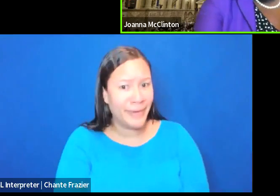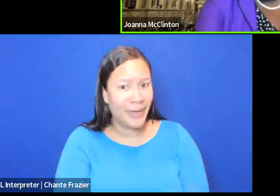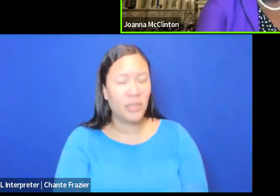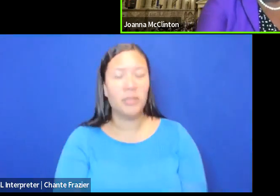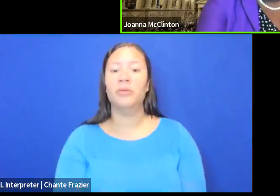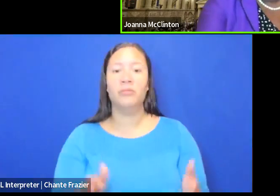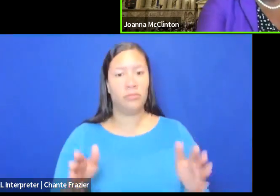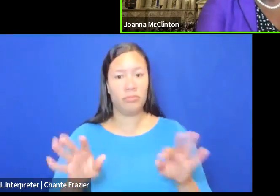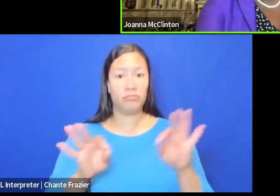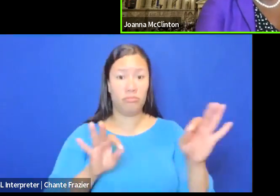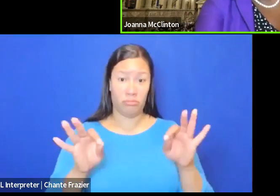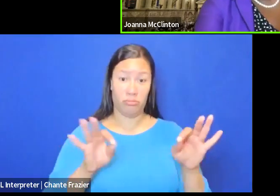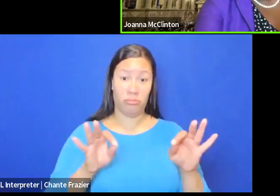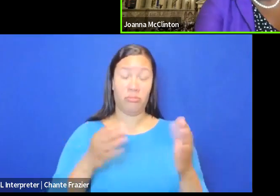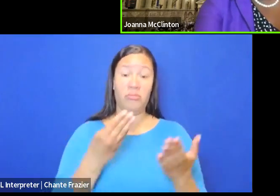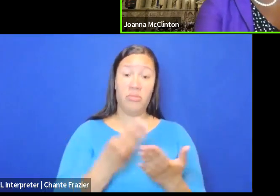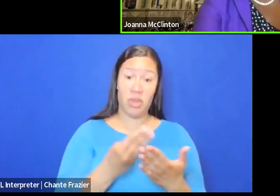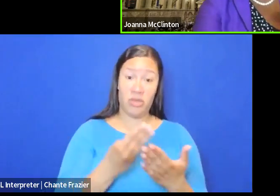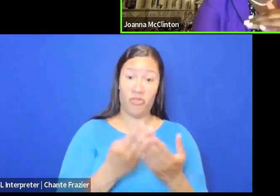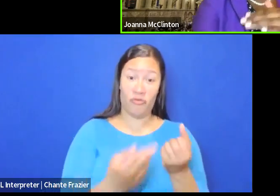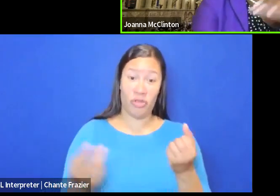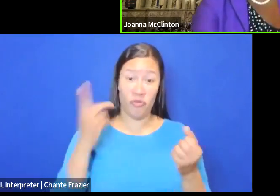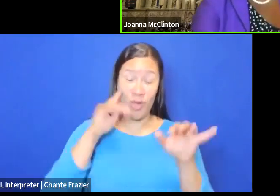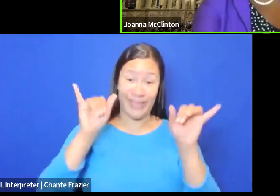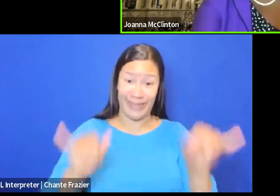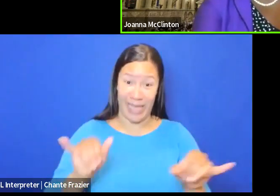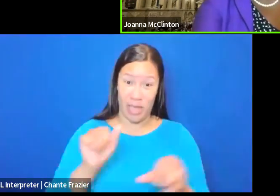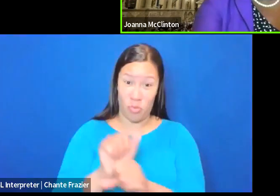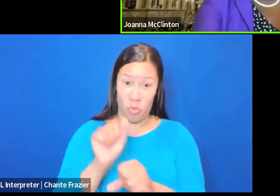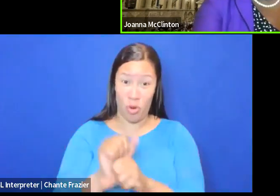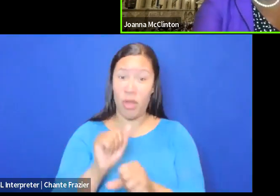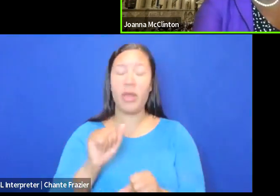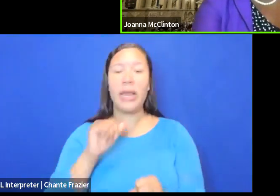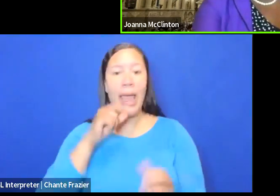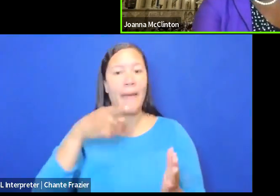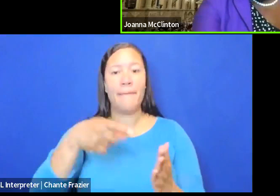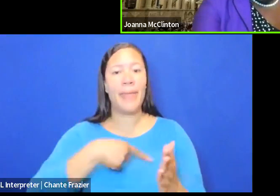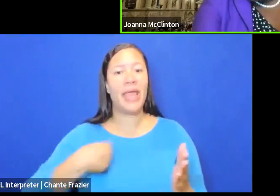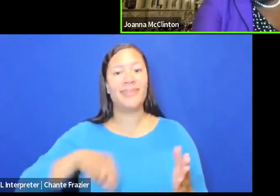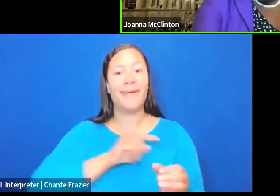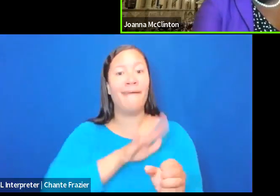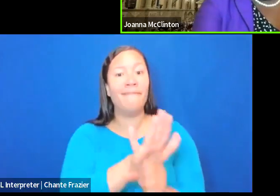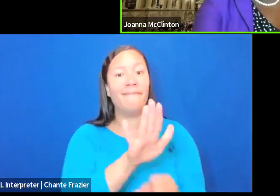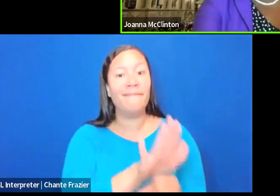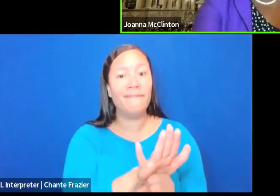prior. We have a long ways to go. I